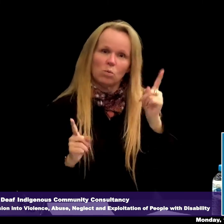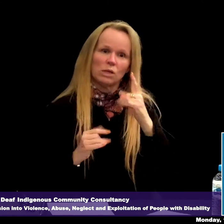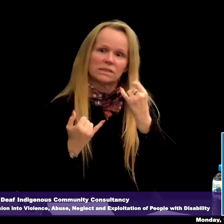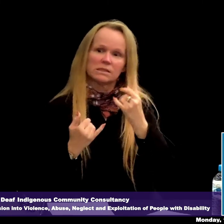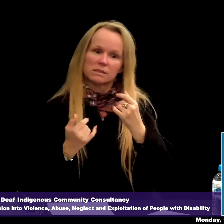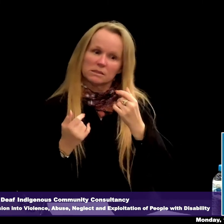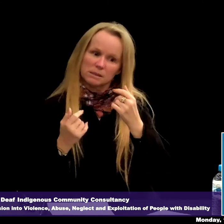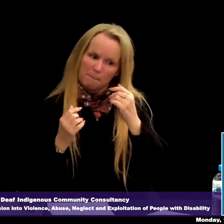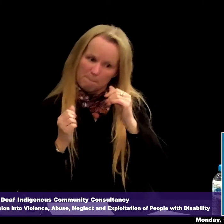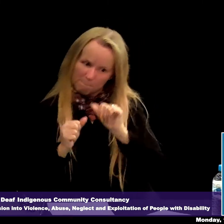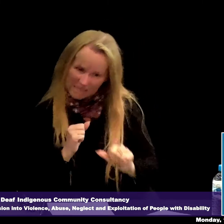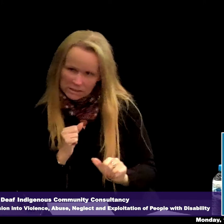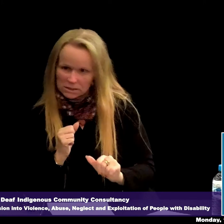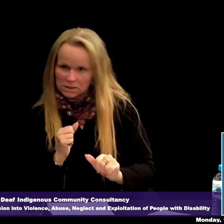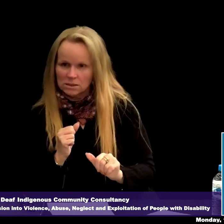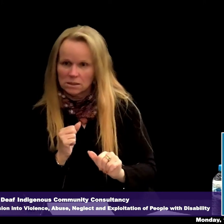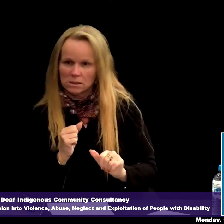for that individual think they know what's best.